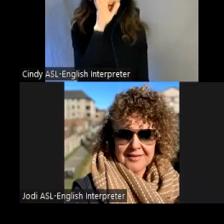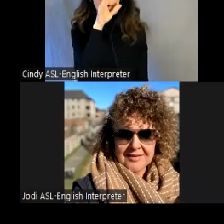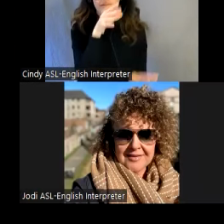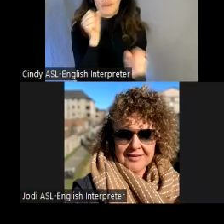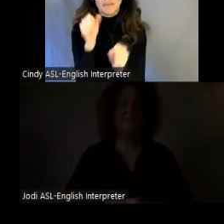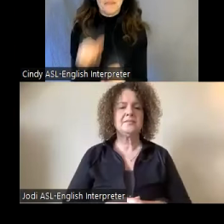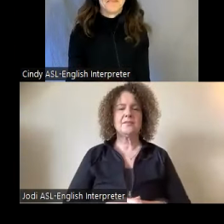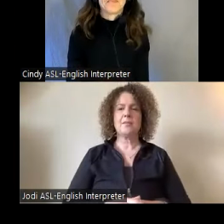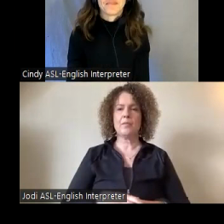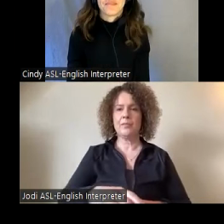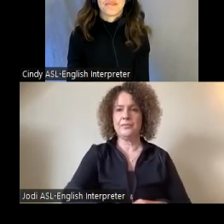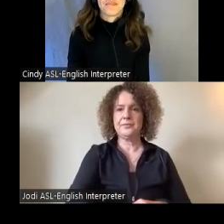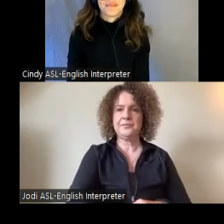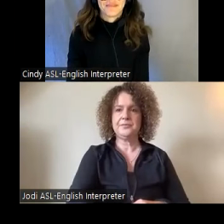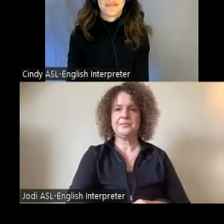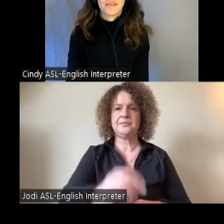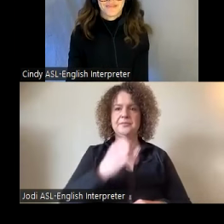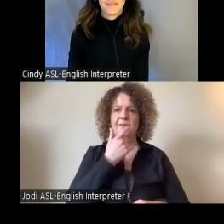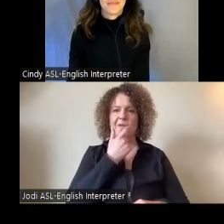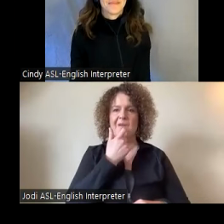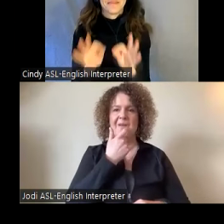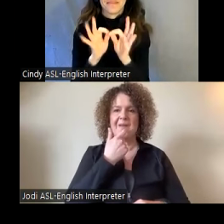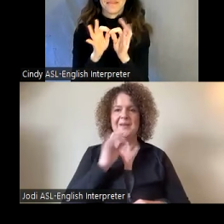years of age. Recipients of viral vector vaccines are